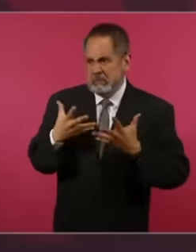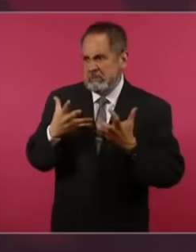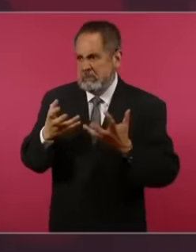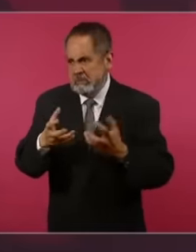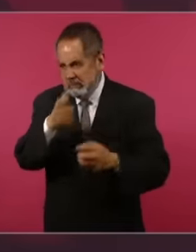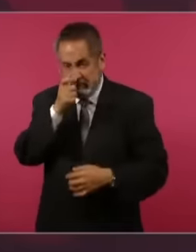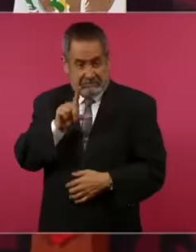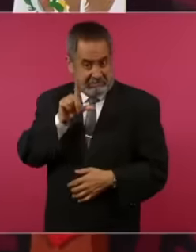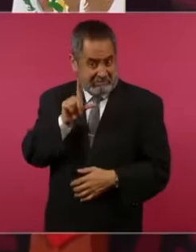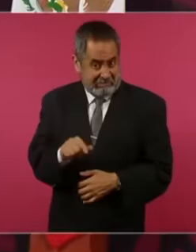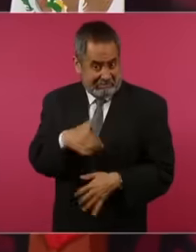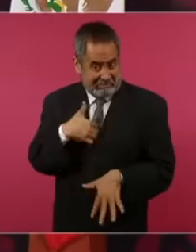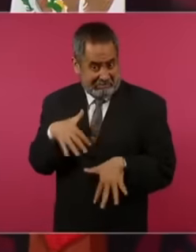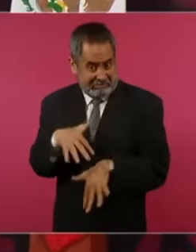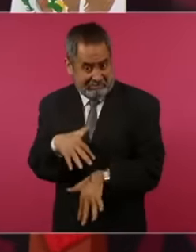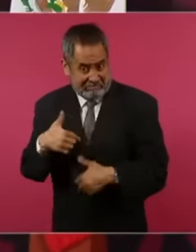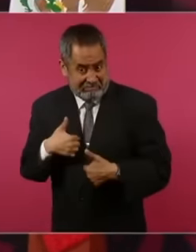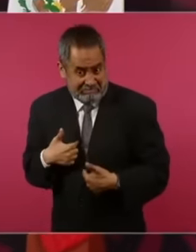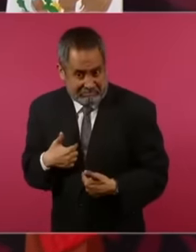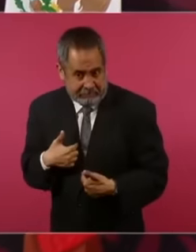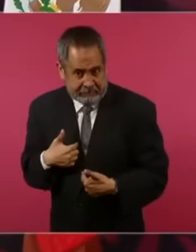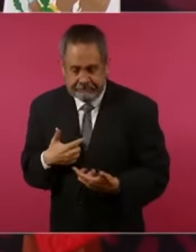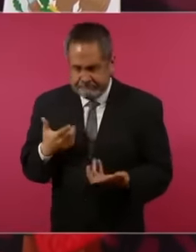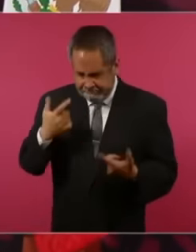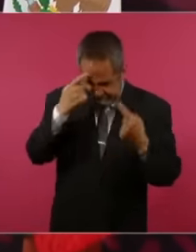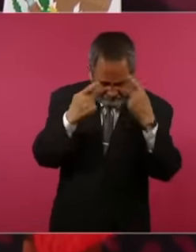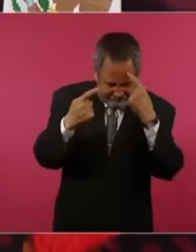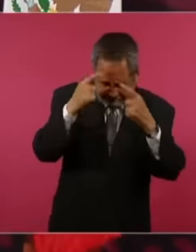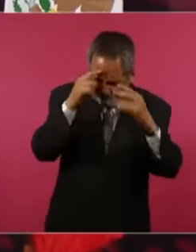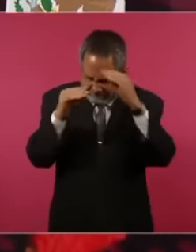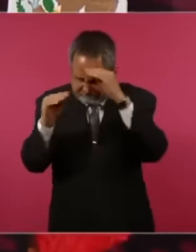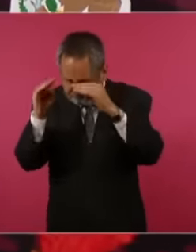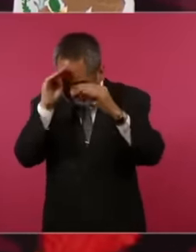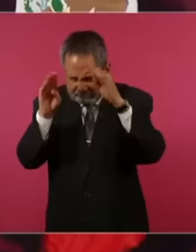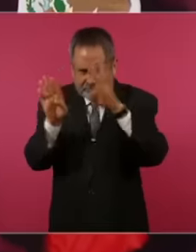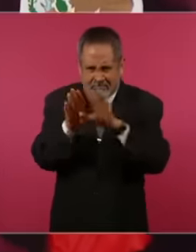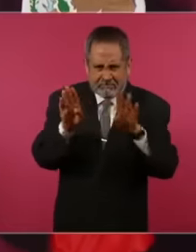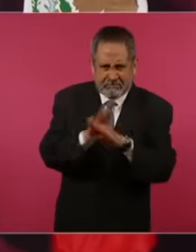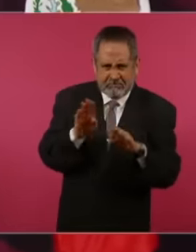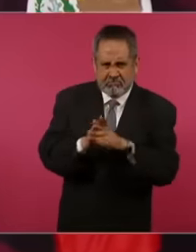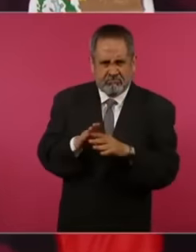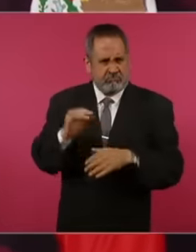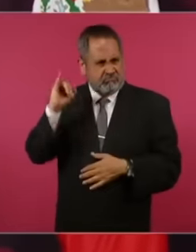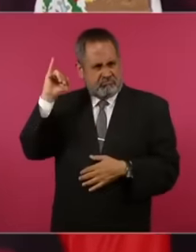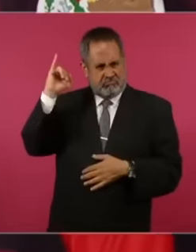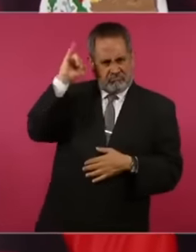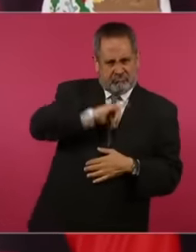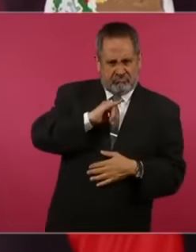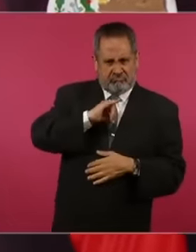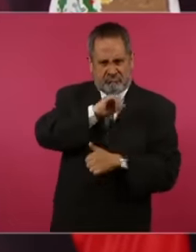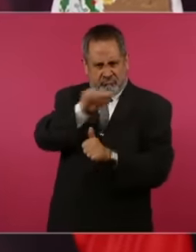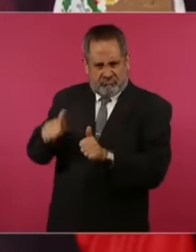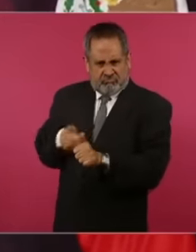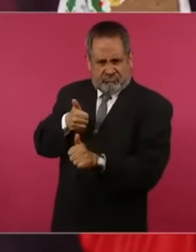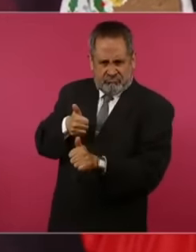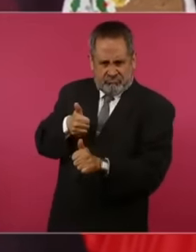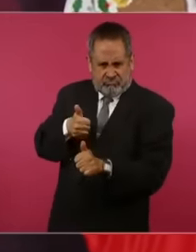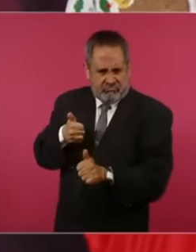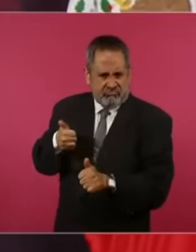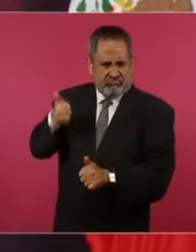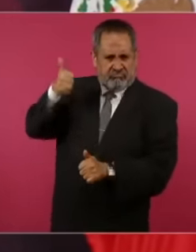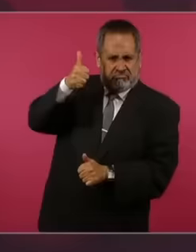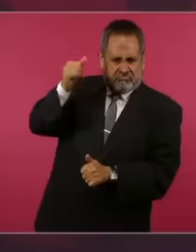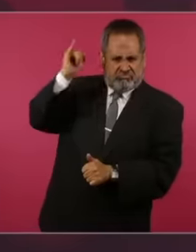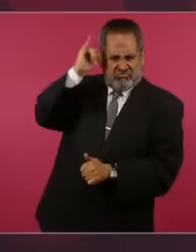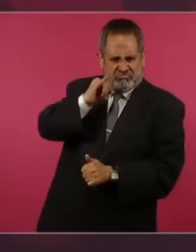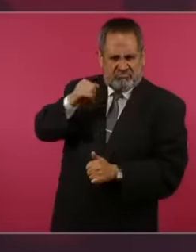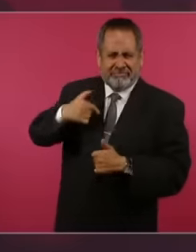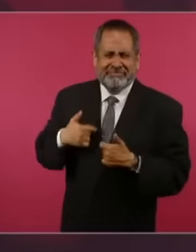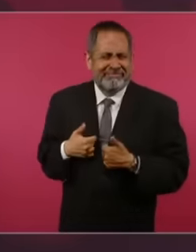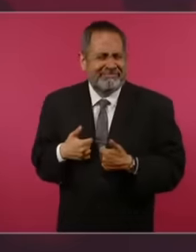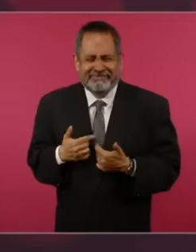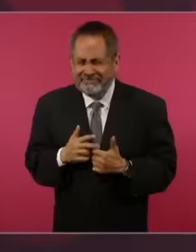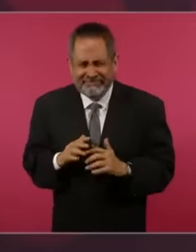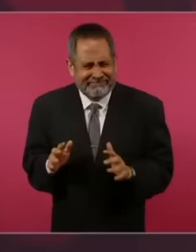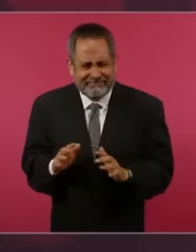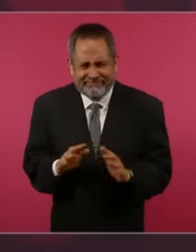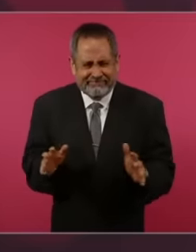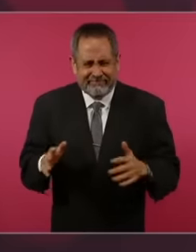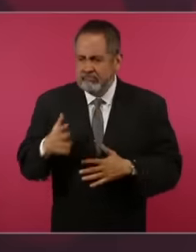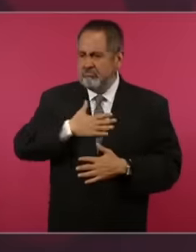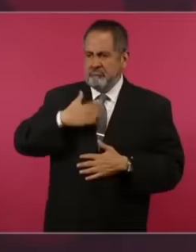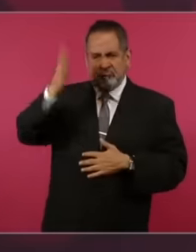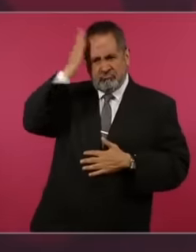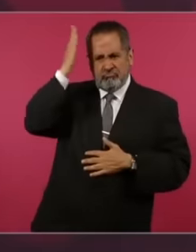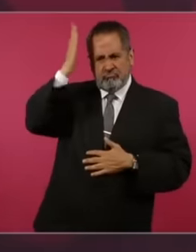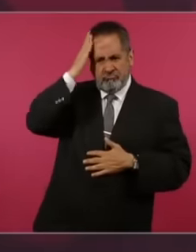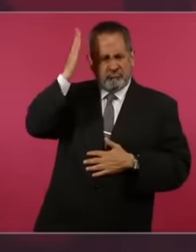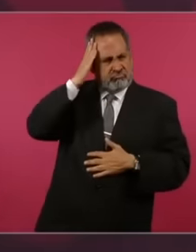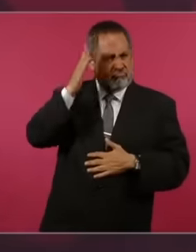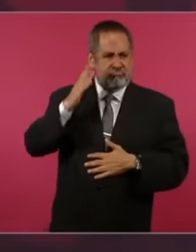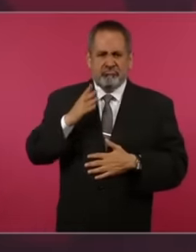politician, I would be thinking of being the top boss or Caudillo or leader.